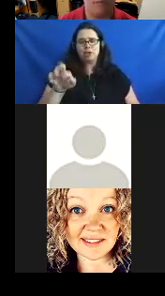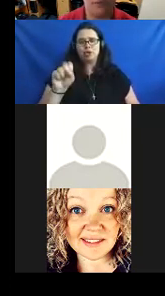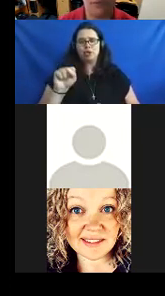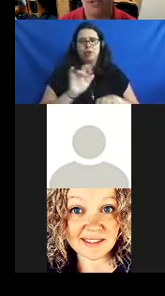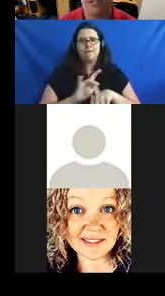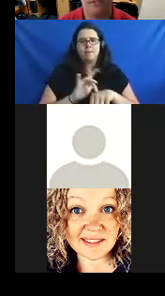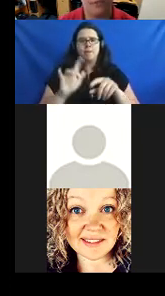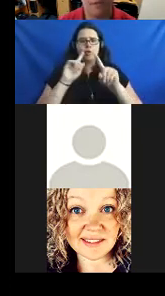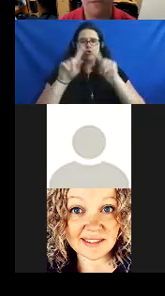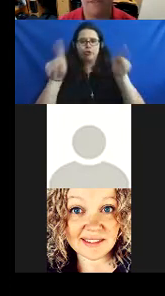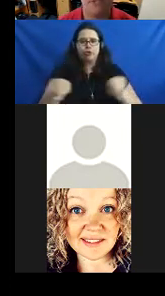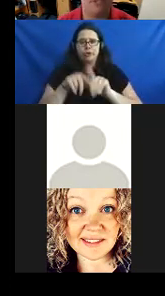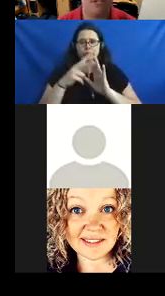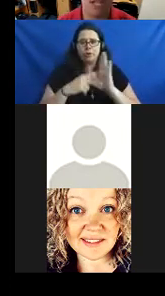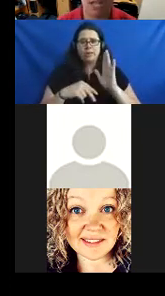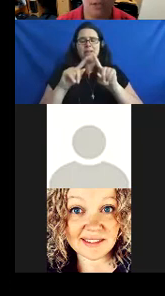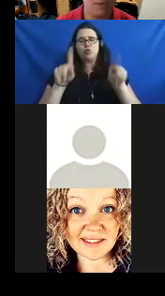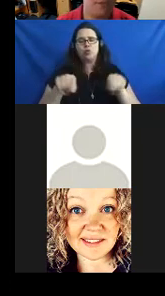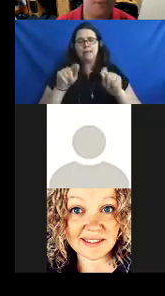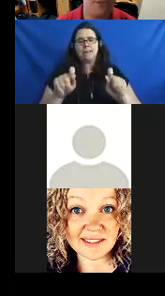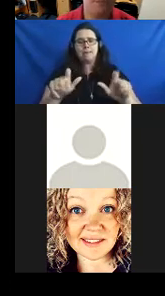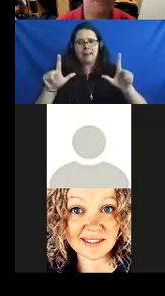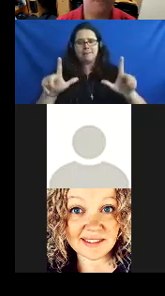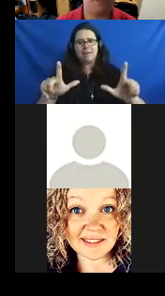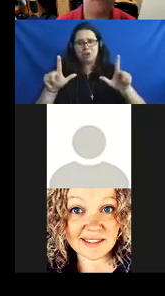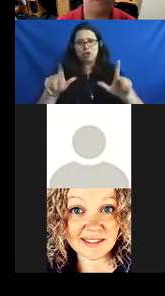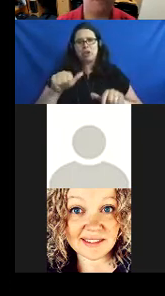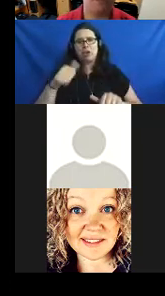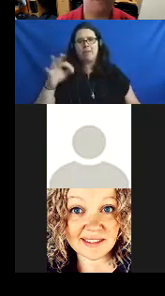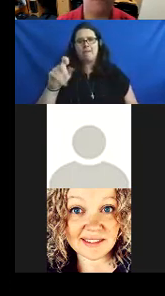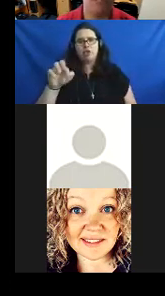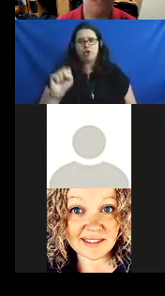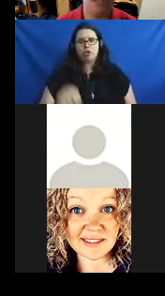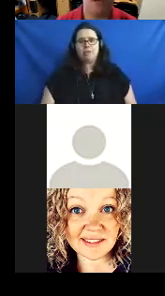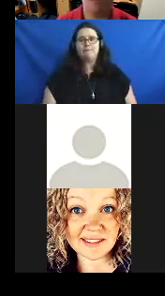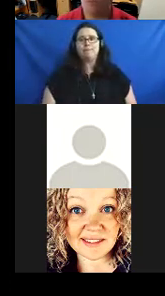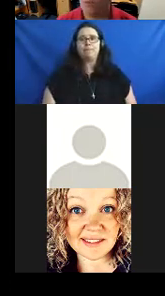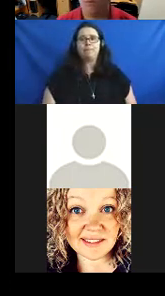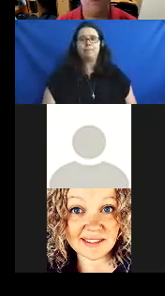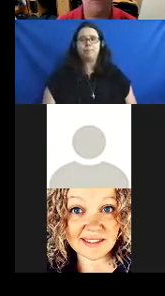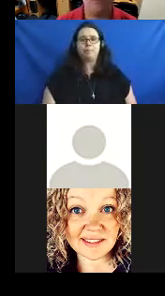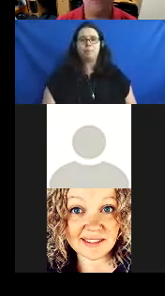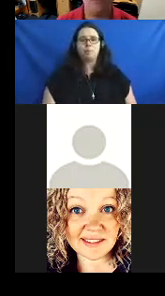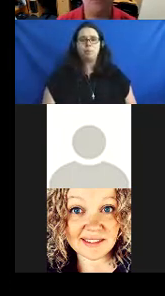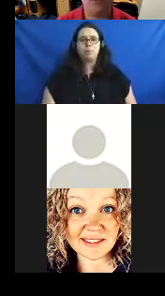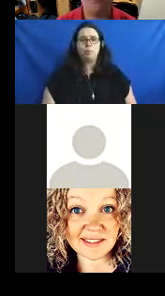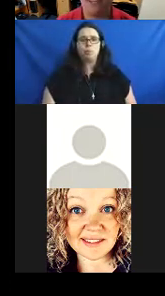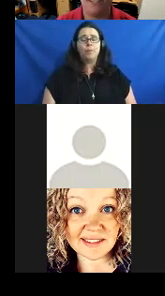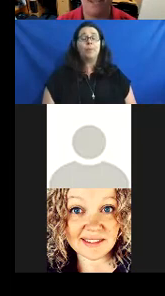SCREEN MAGNIFICATION AND OTHER FEATURES. SO, THE IMPORTANCE OF TOUCH TYPING.